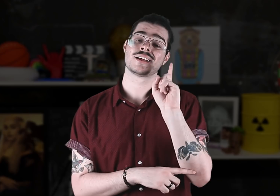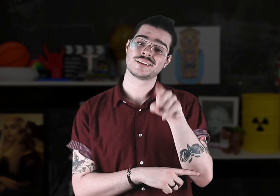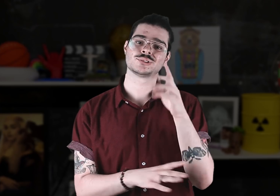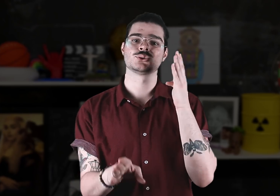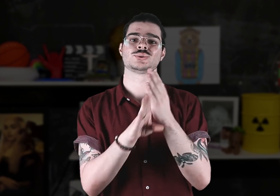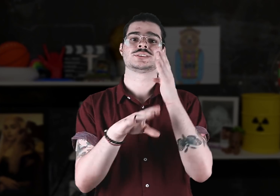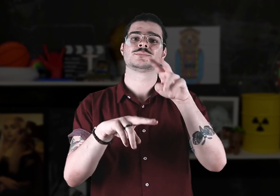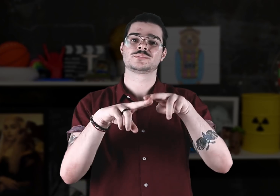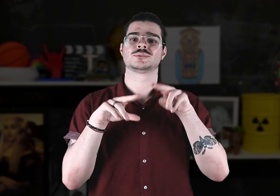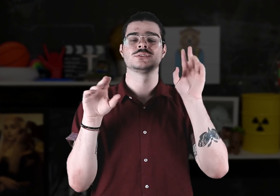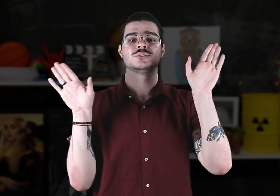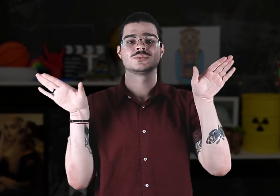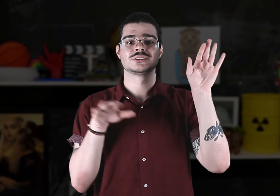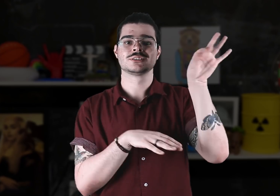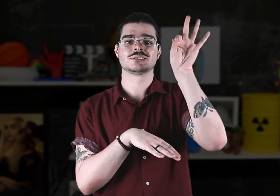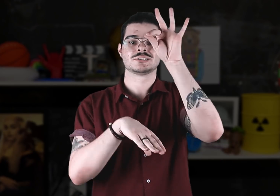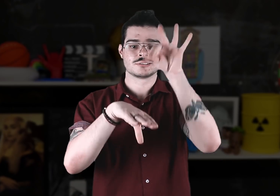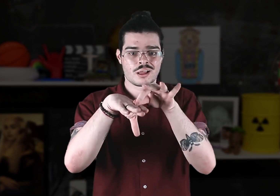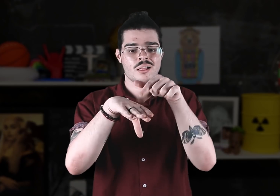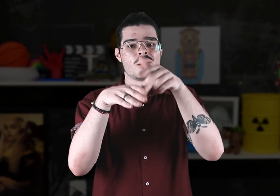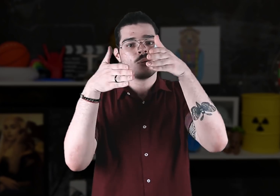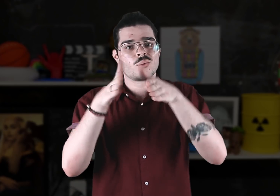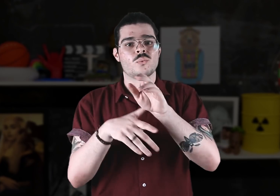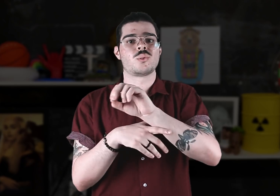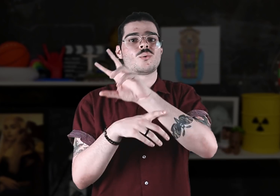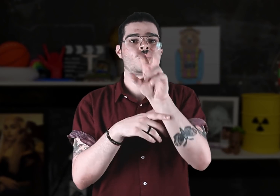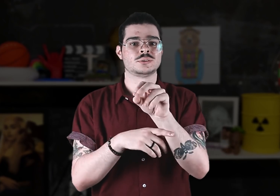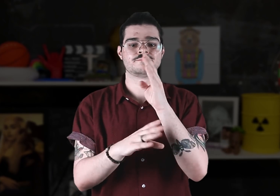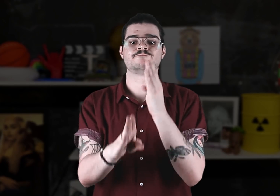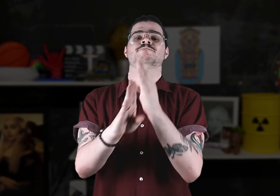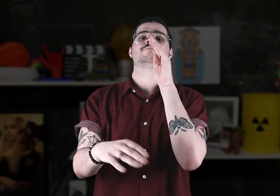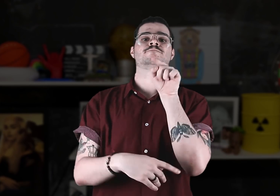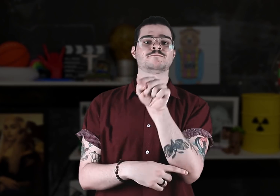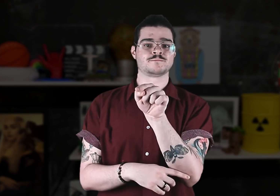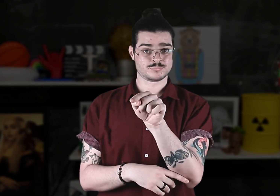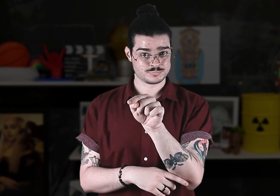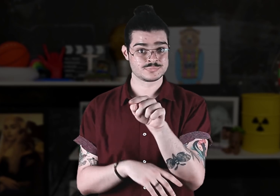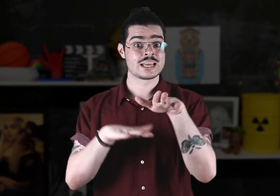but from the flies that laid their eggs.